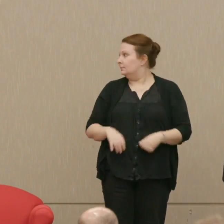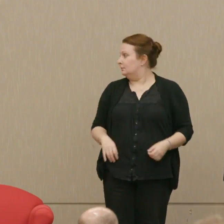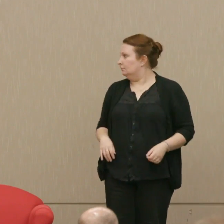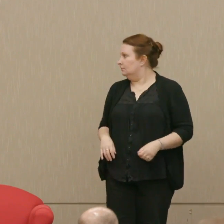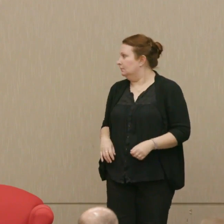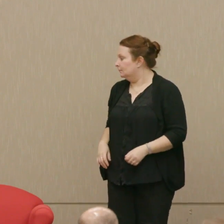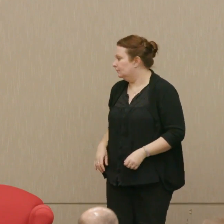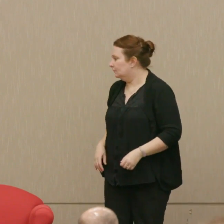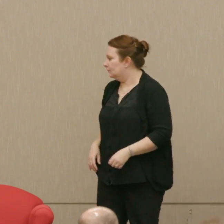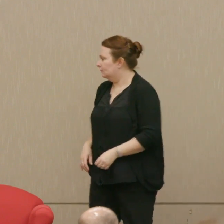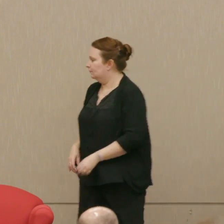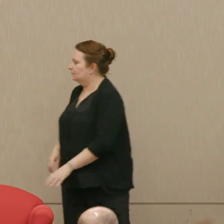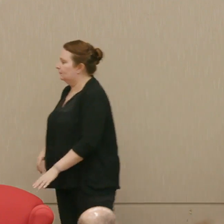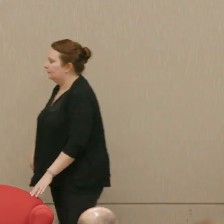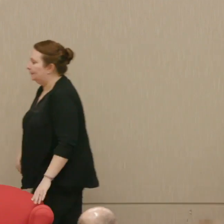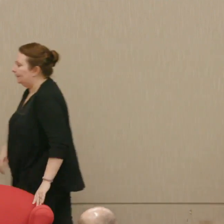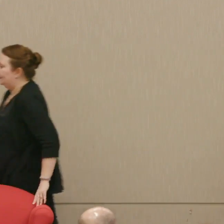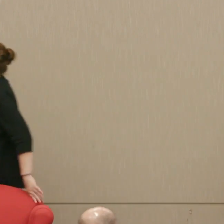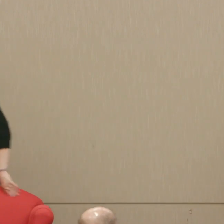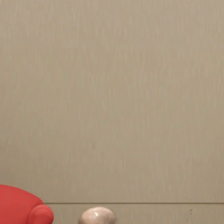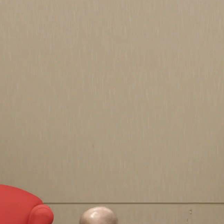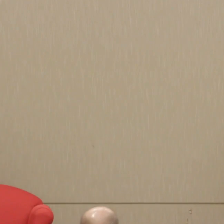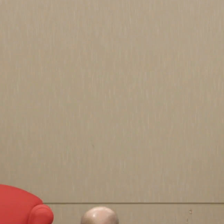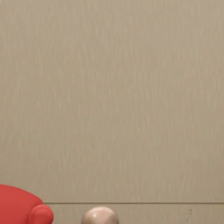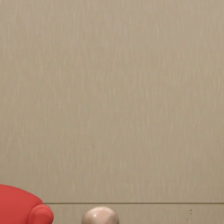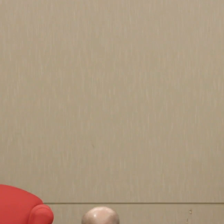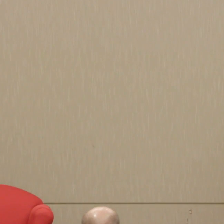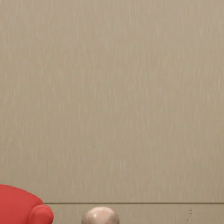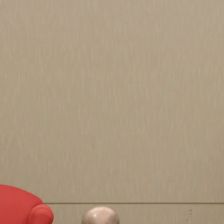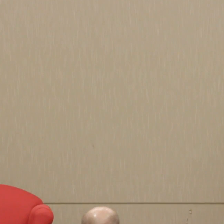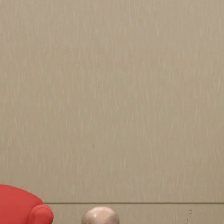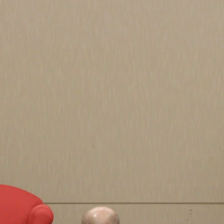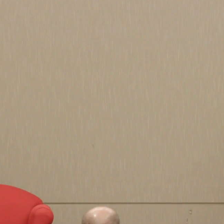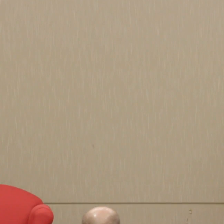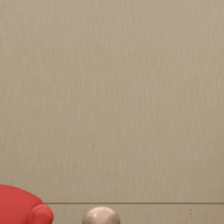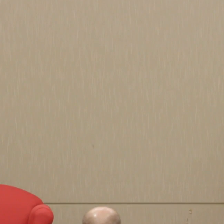So corporate, yes, yes, I'm certain there is a corporate aspect of it, but probably